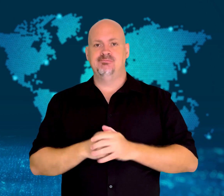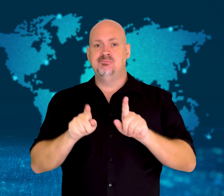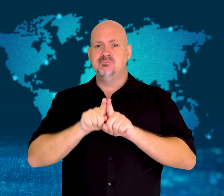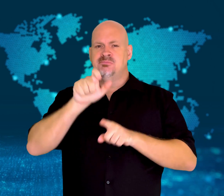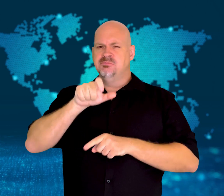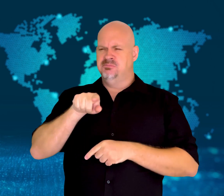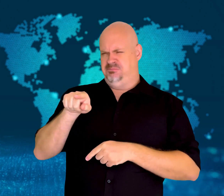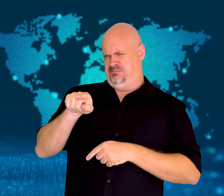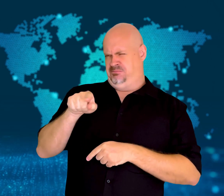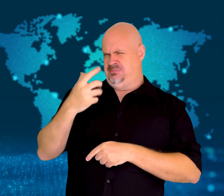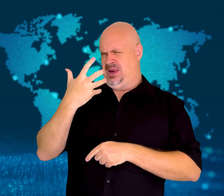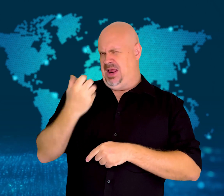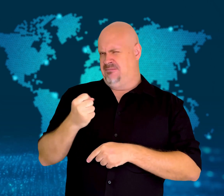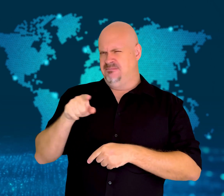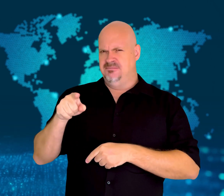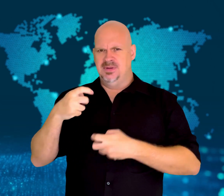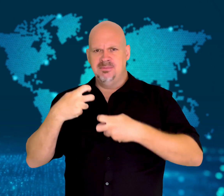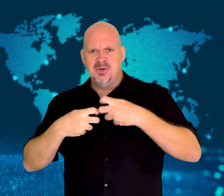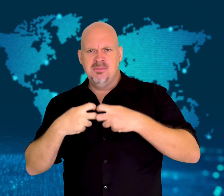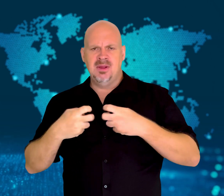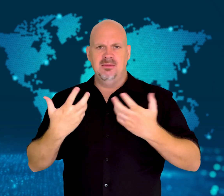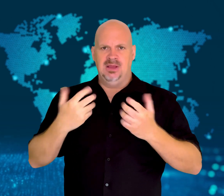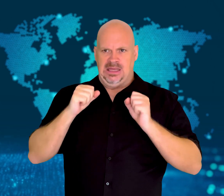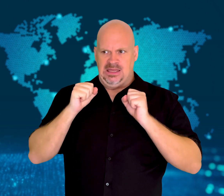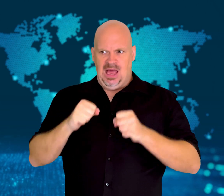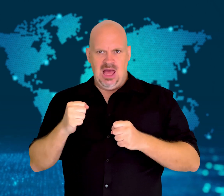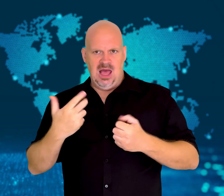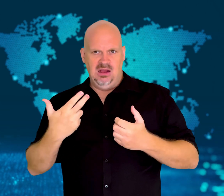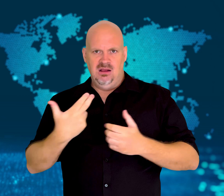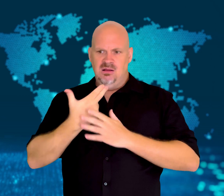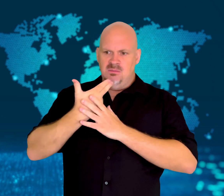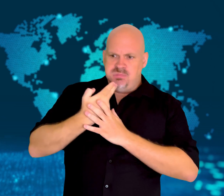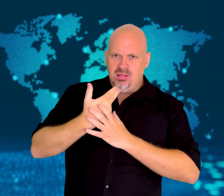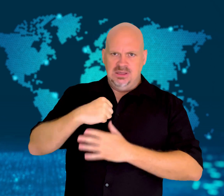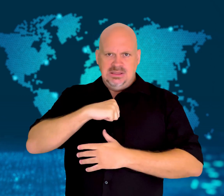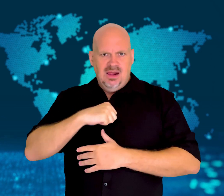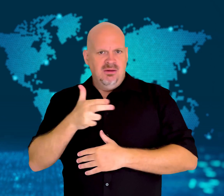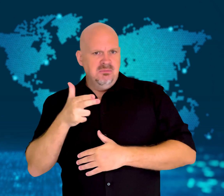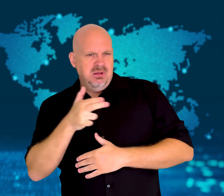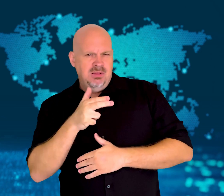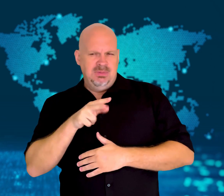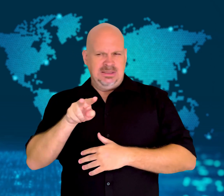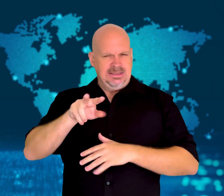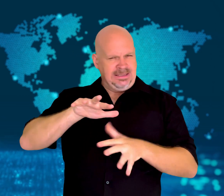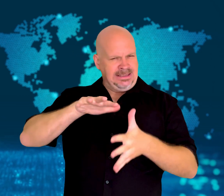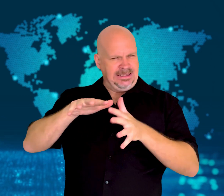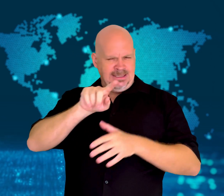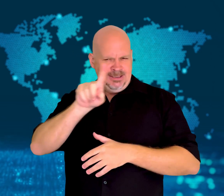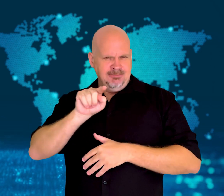A "red flag" law will allow courts to require people who are considered